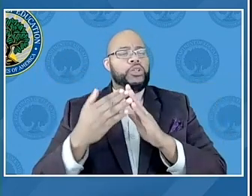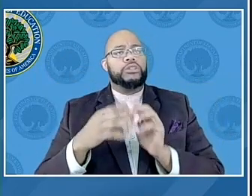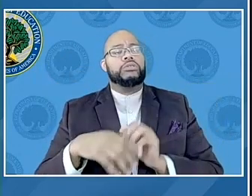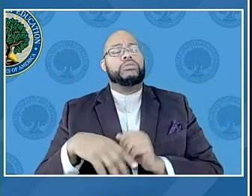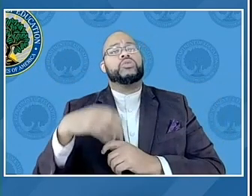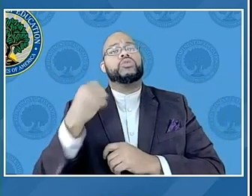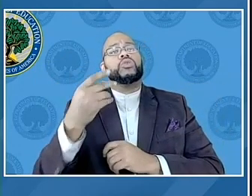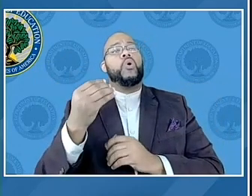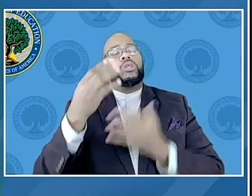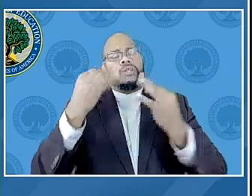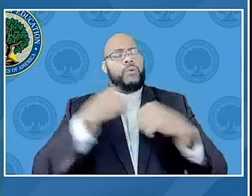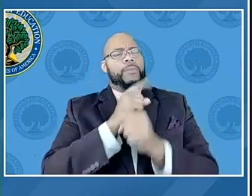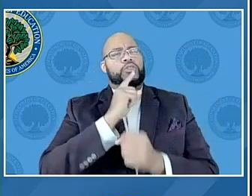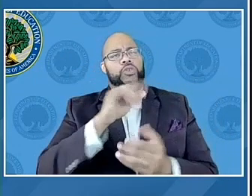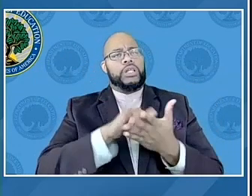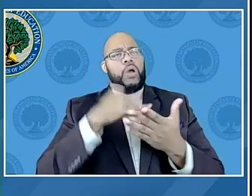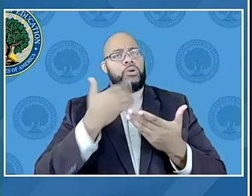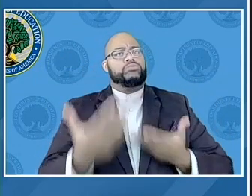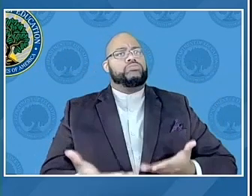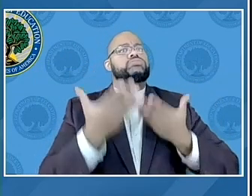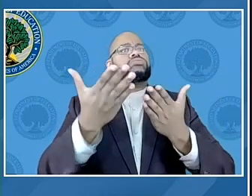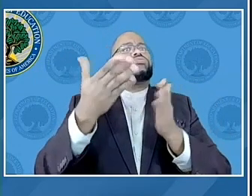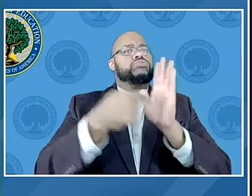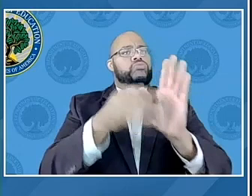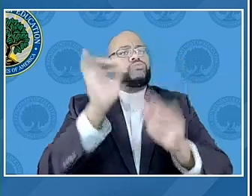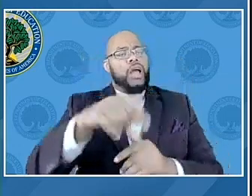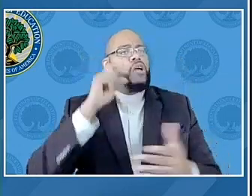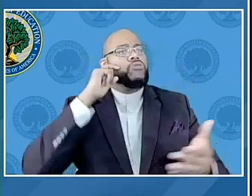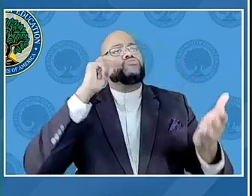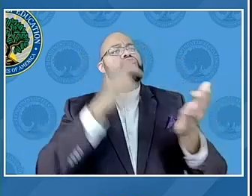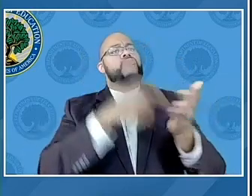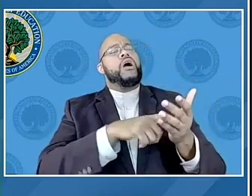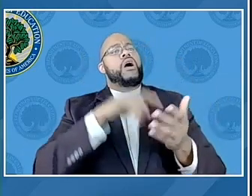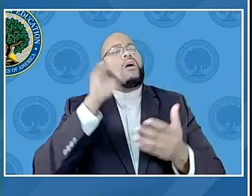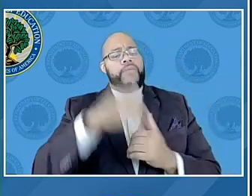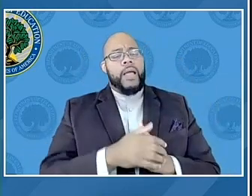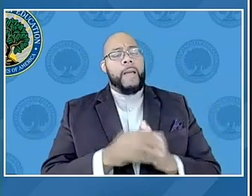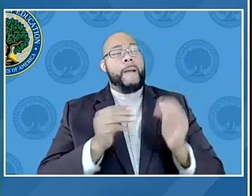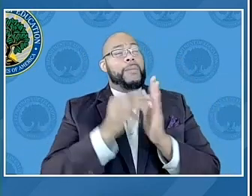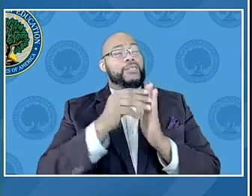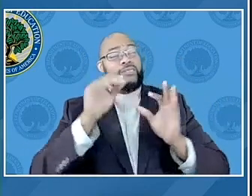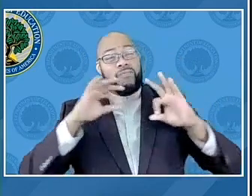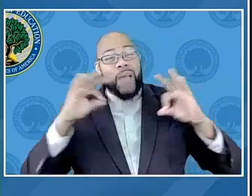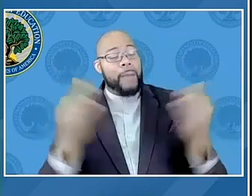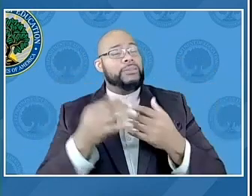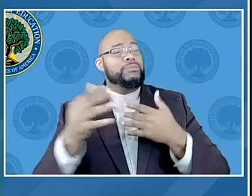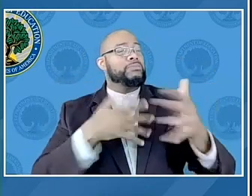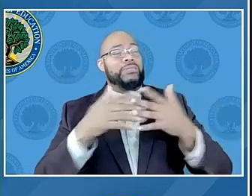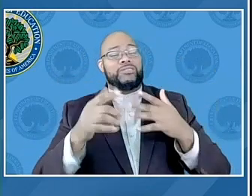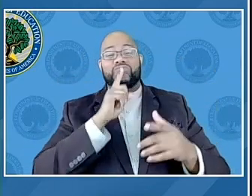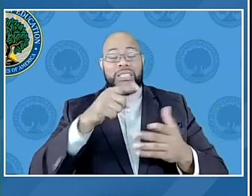make sure we raise that recognizing that, you know, millions of families, despite diligently repaying their debt for decades